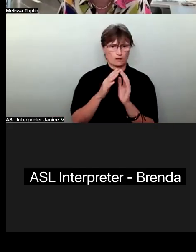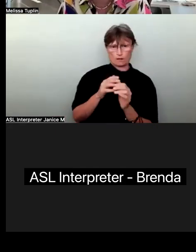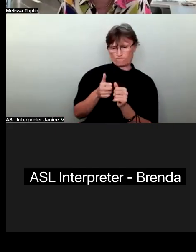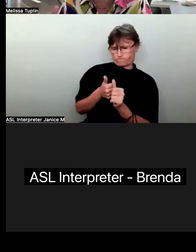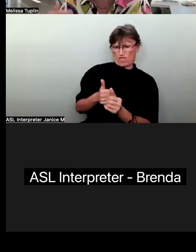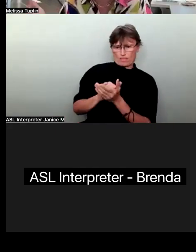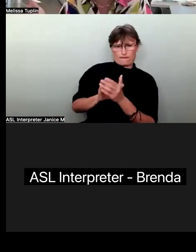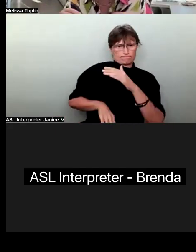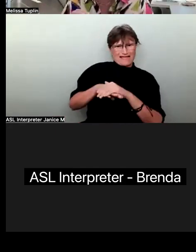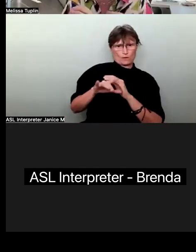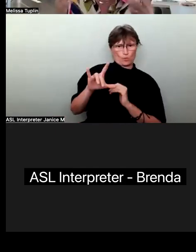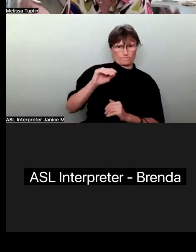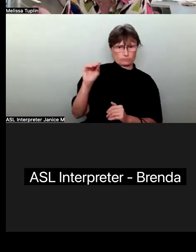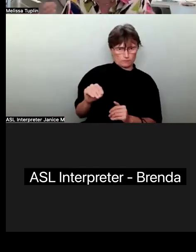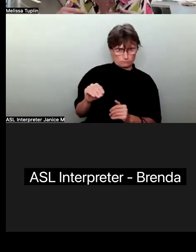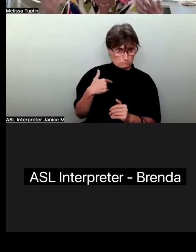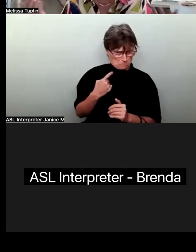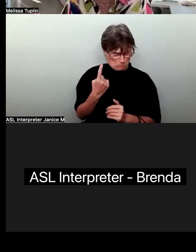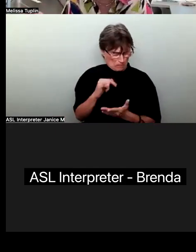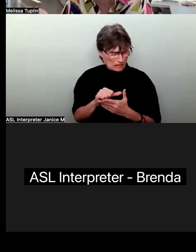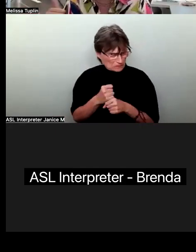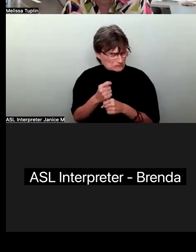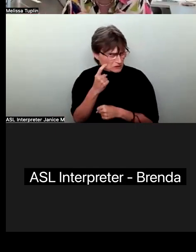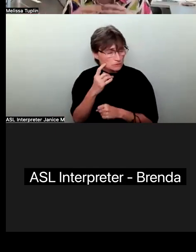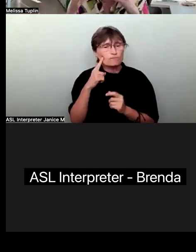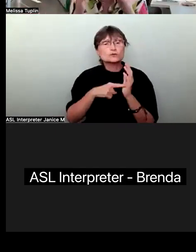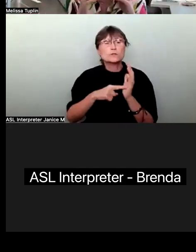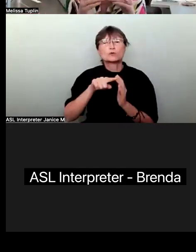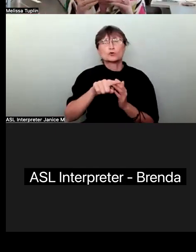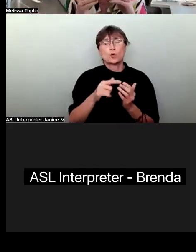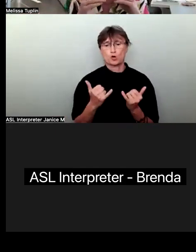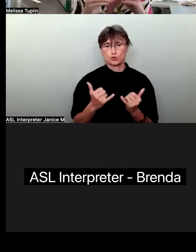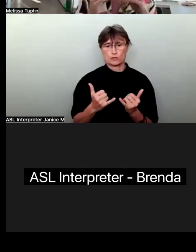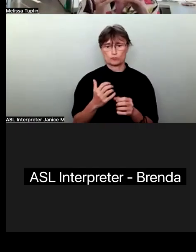if that makes sense. So, for example, if your current grant amount is $10,000,